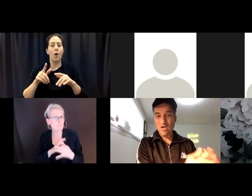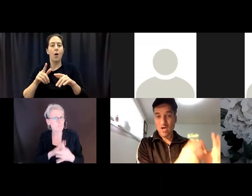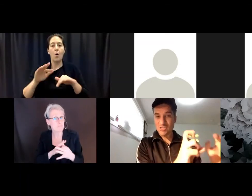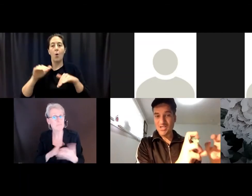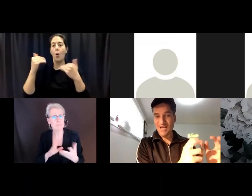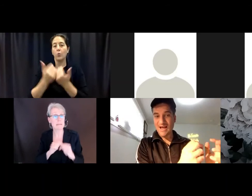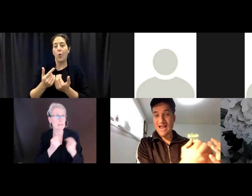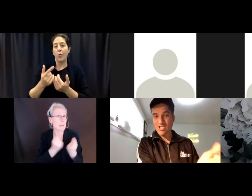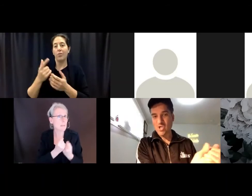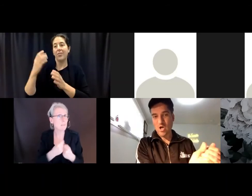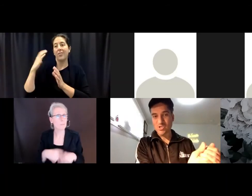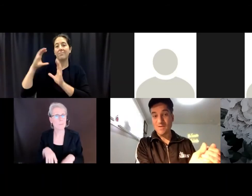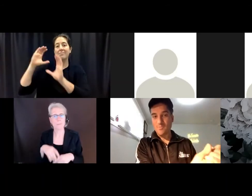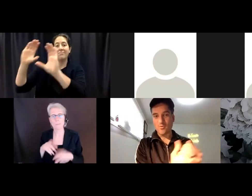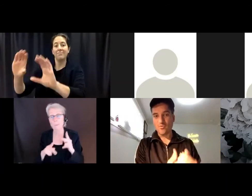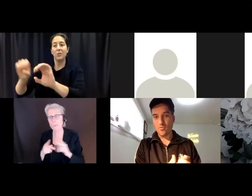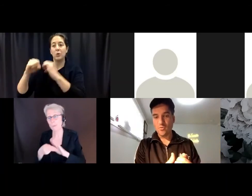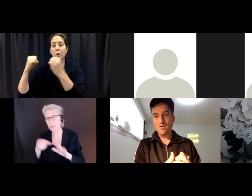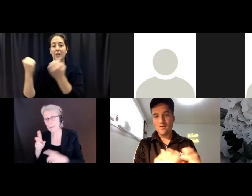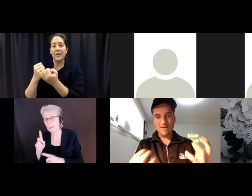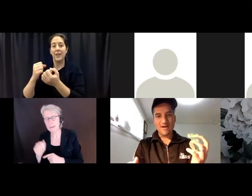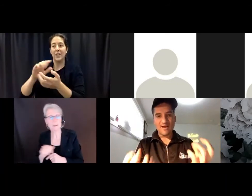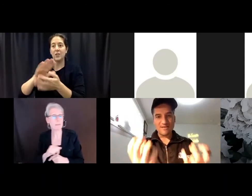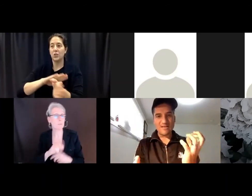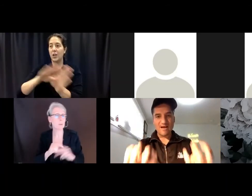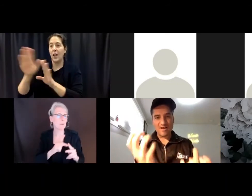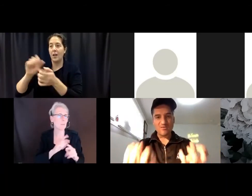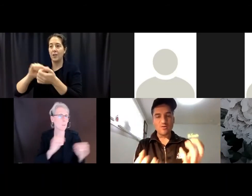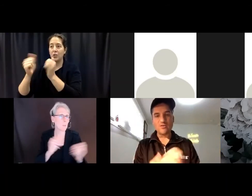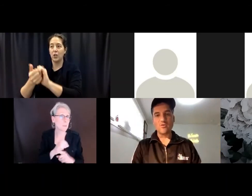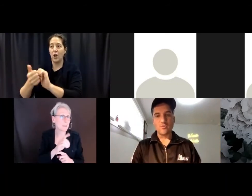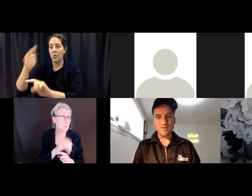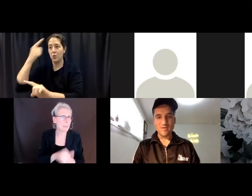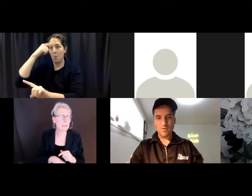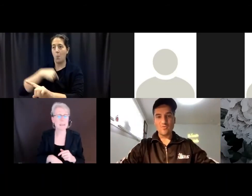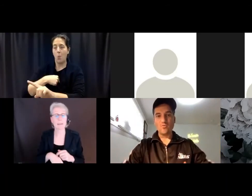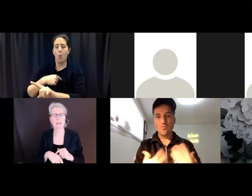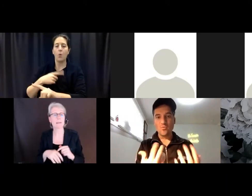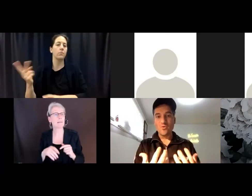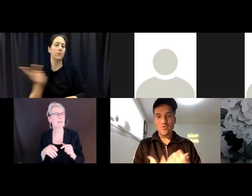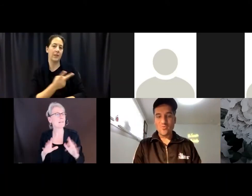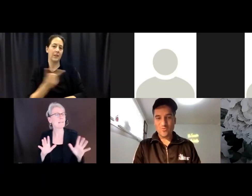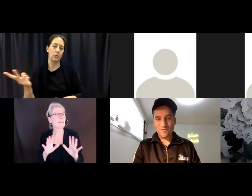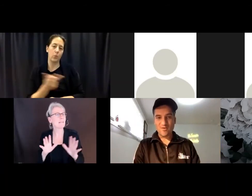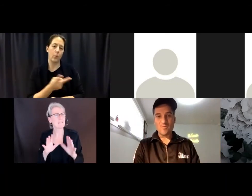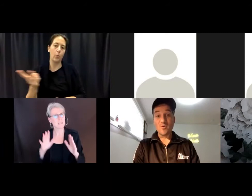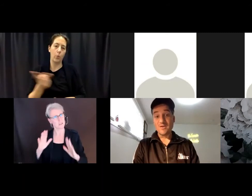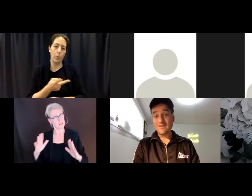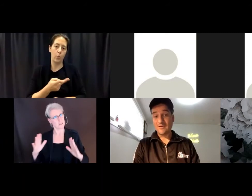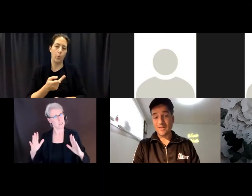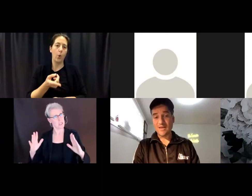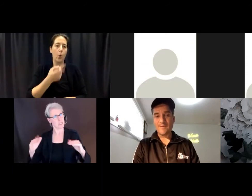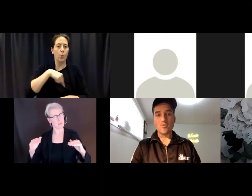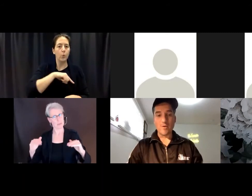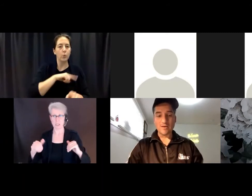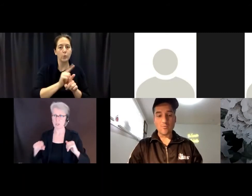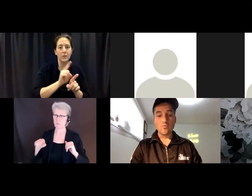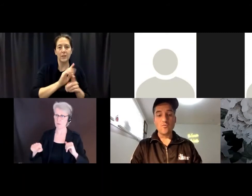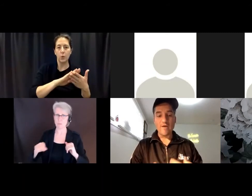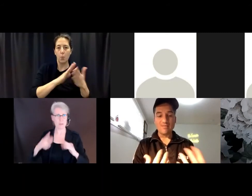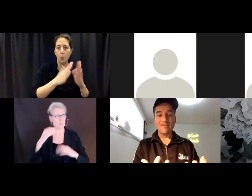PEOPLE, WE CANNOT HAVE HUGE EXPECTATIONS. WE NEED TO WORK ON BOTH SIDES, WE CAN'T WORK